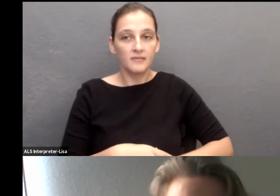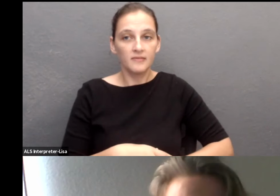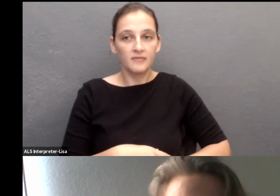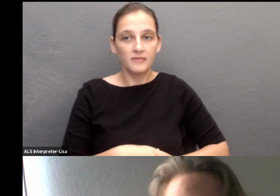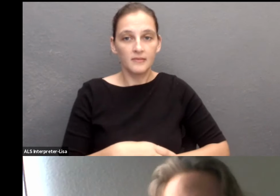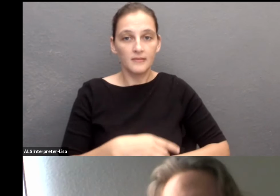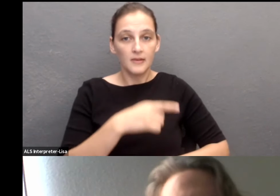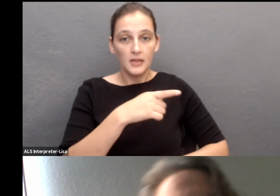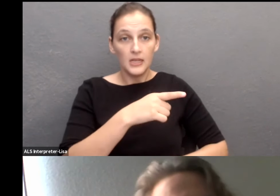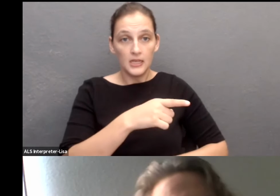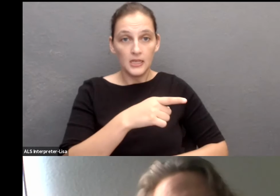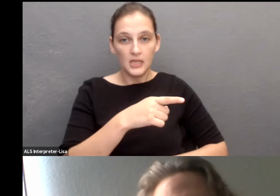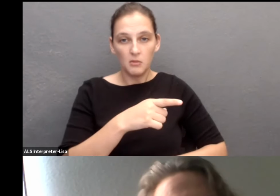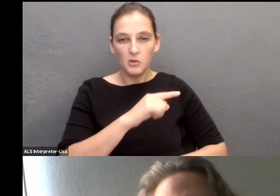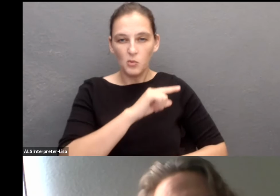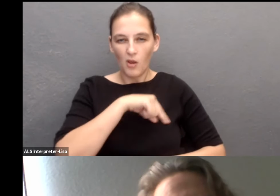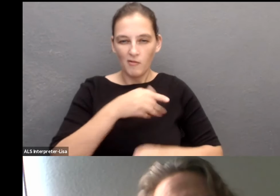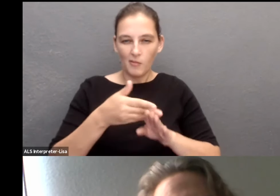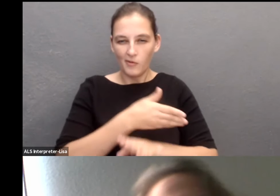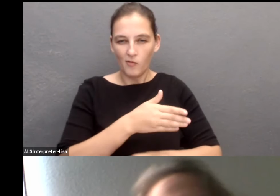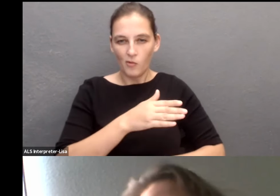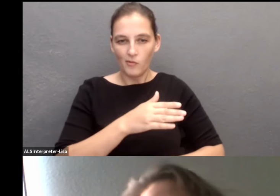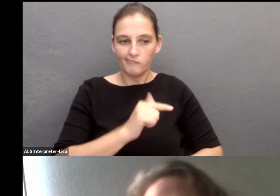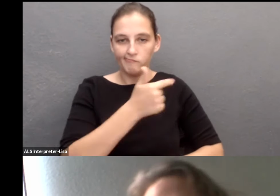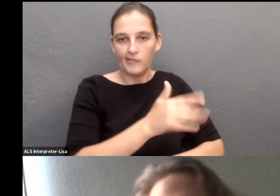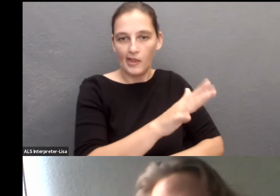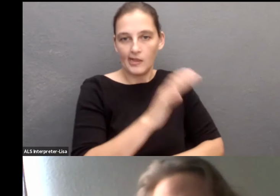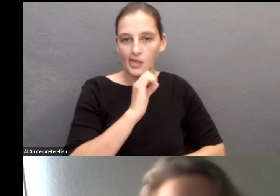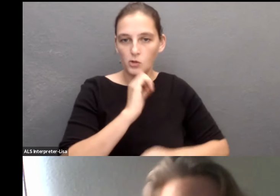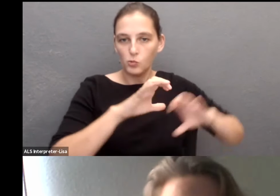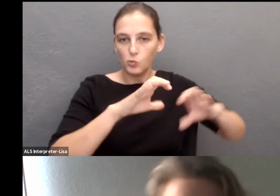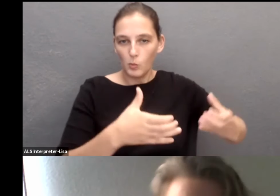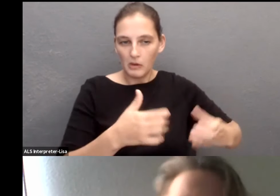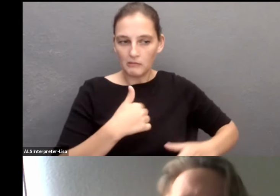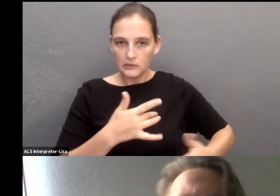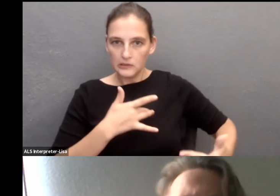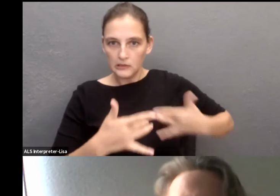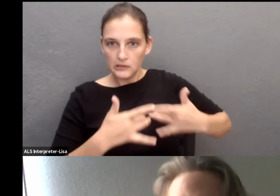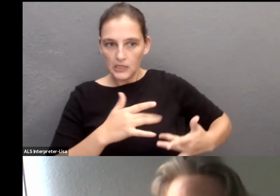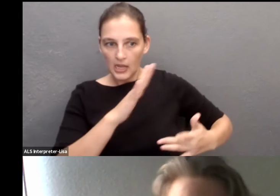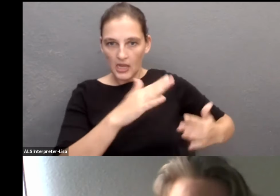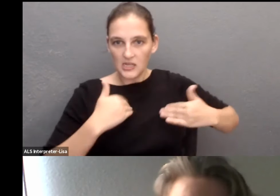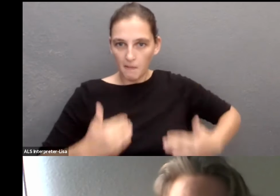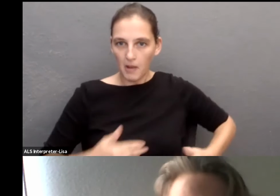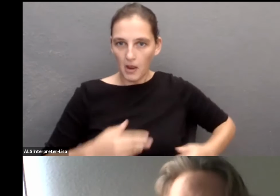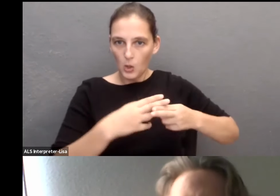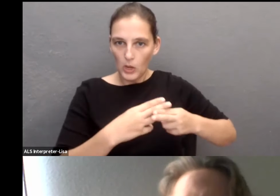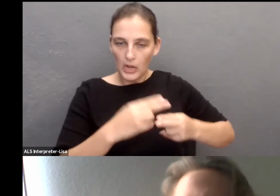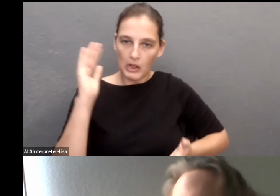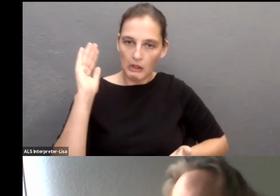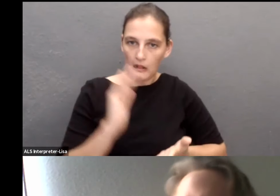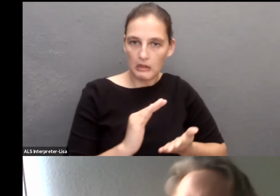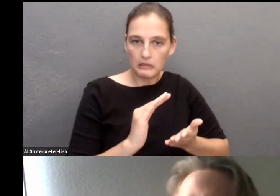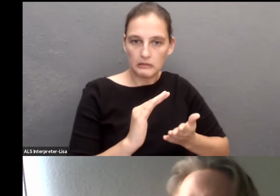out I kind of worried if since his body weight is lower than a lot of people. so I went to the Little People